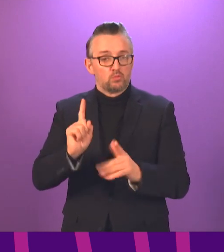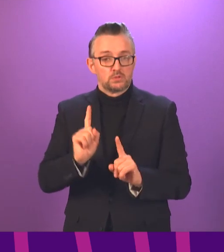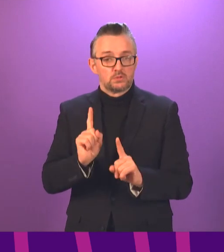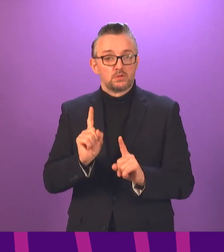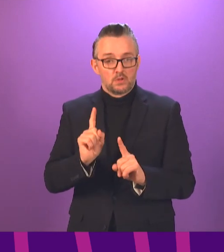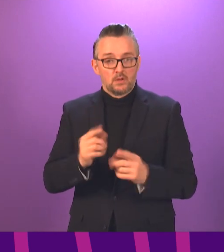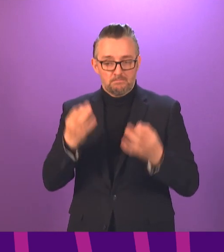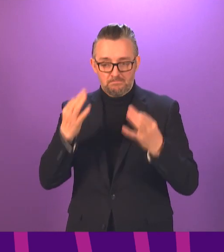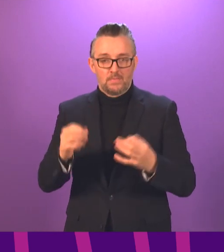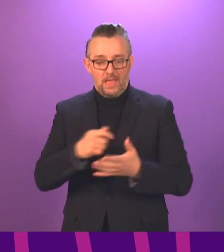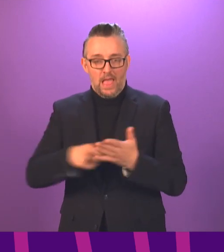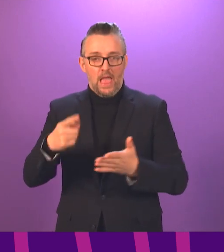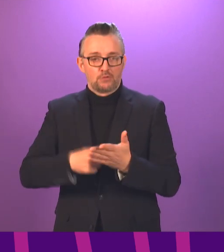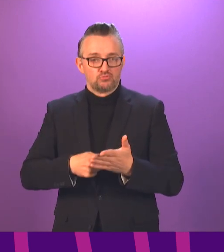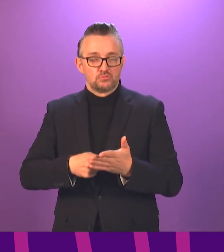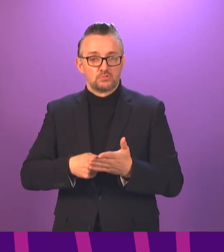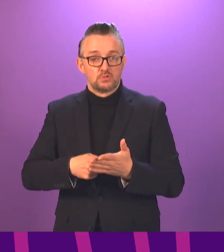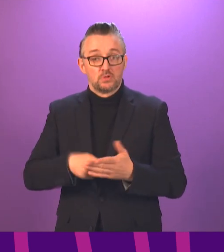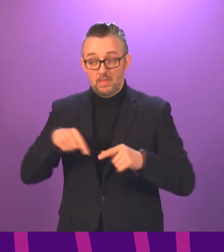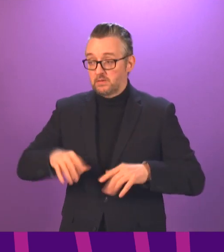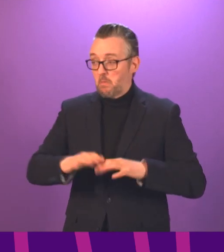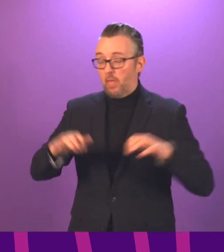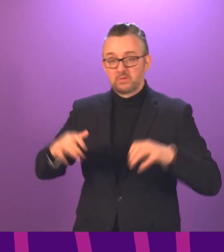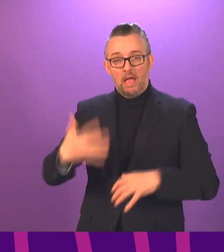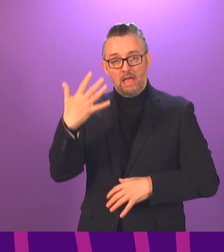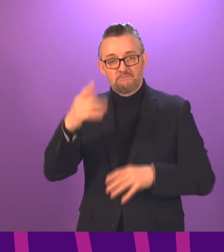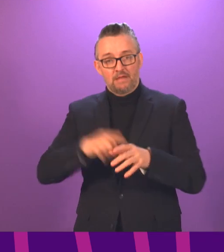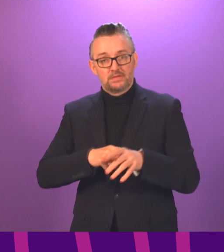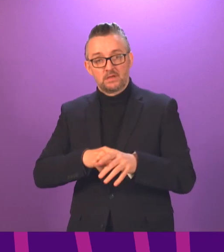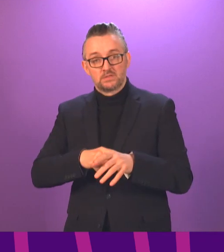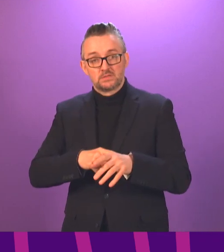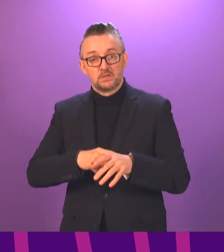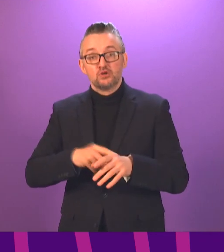do so. This Parliament has sat for five years—a year longer than originally intended—and many